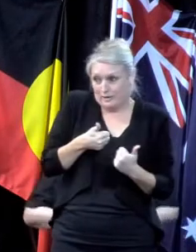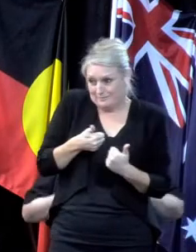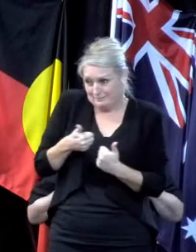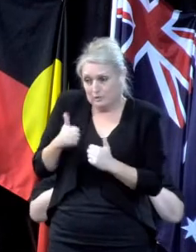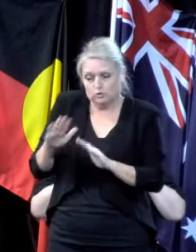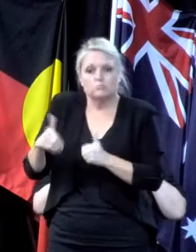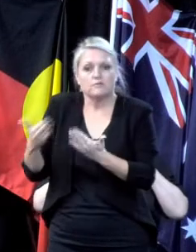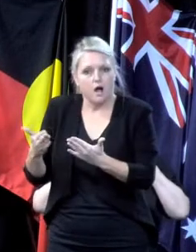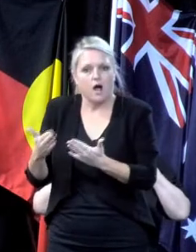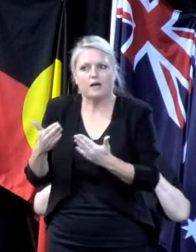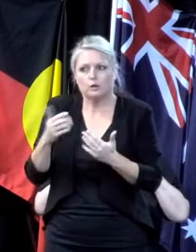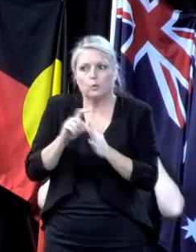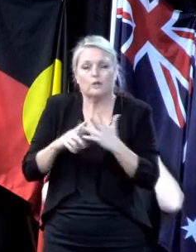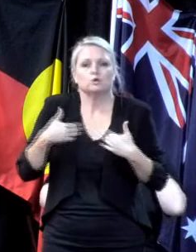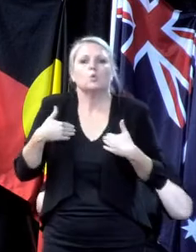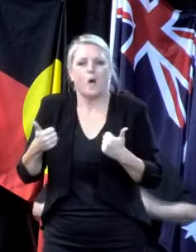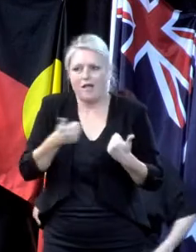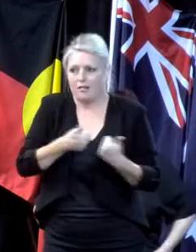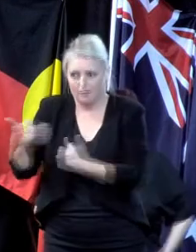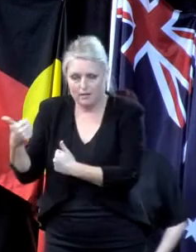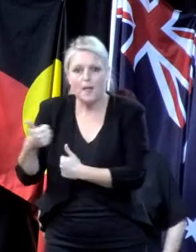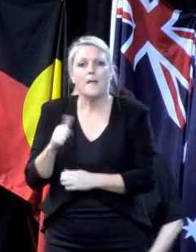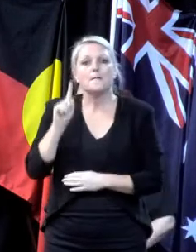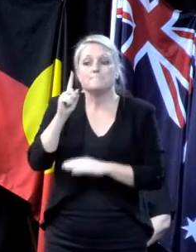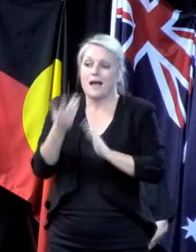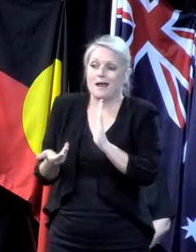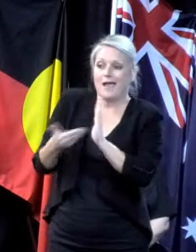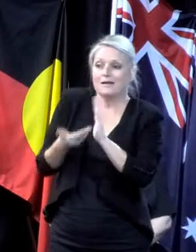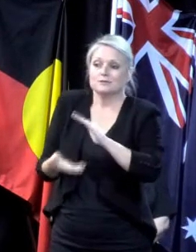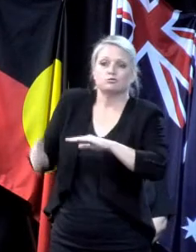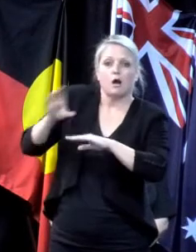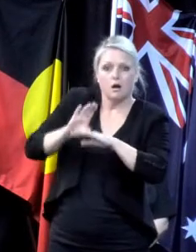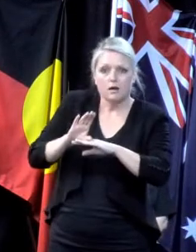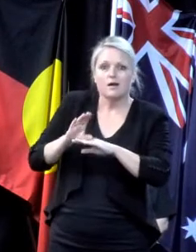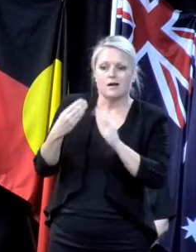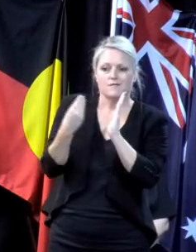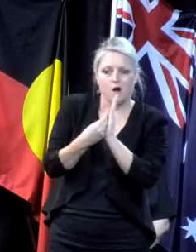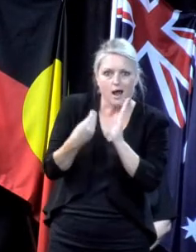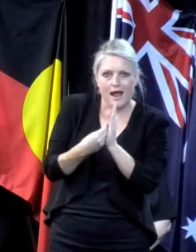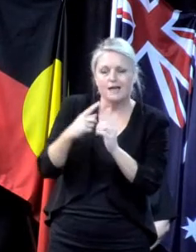However, additional resources, both financial and human were included in the original allocation, this would continue to support